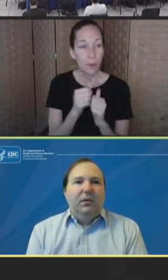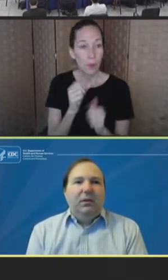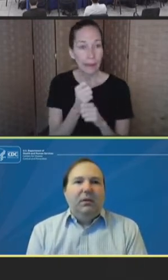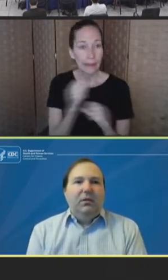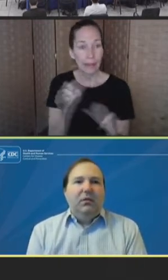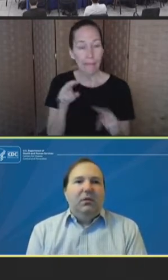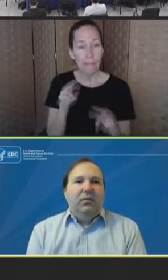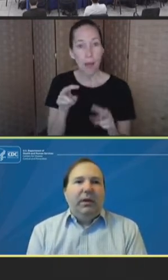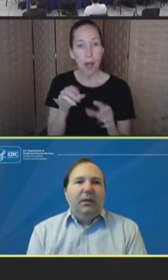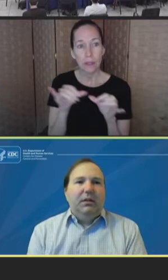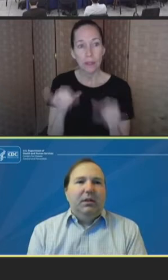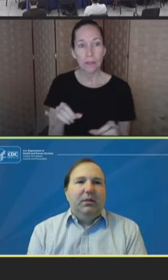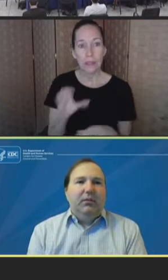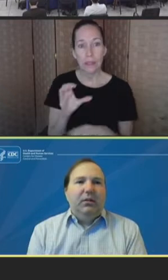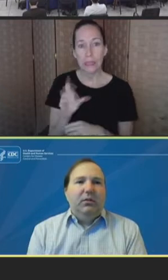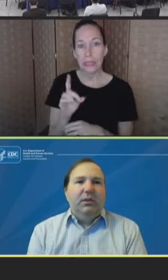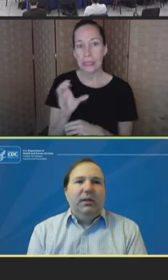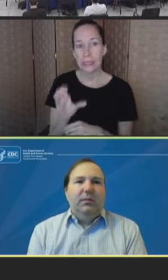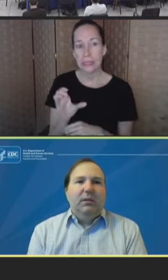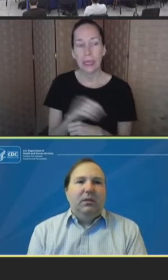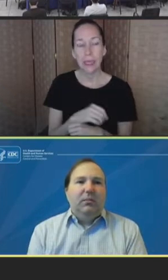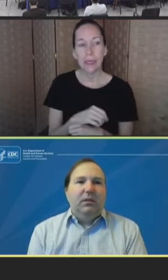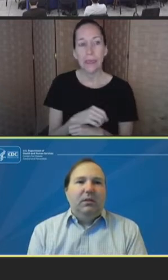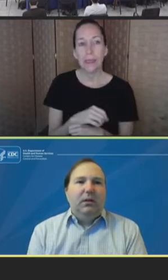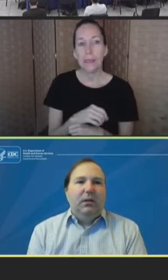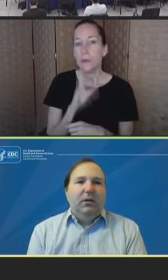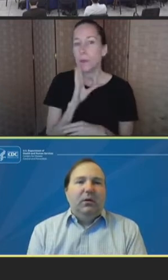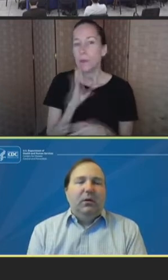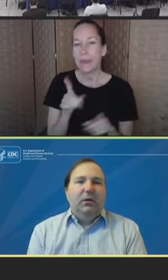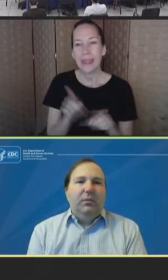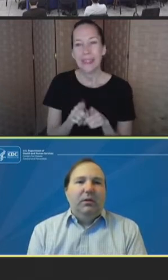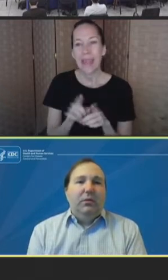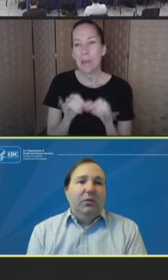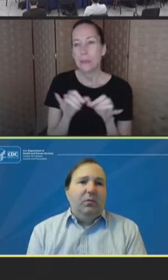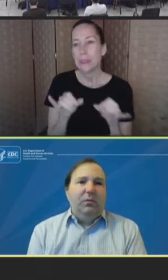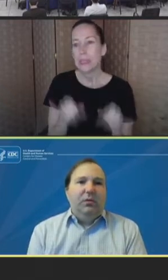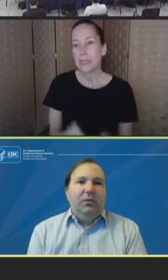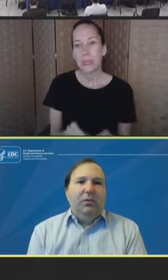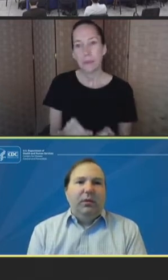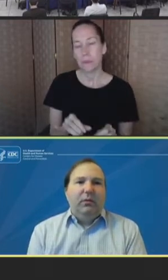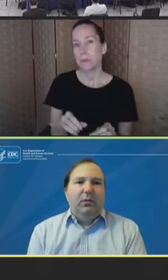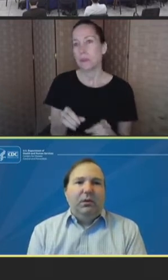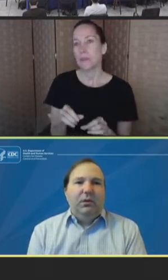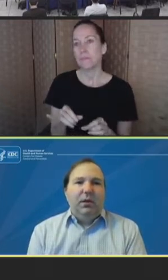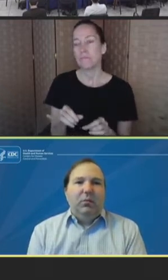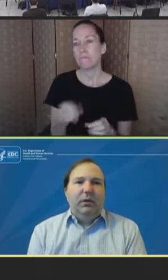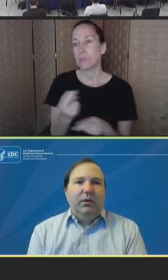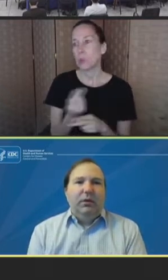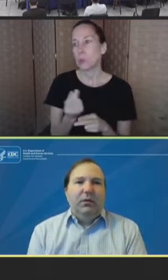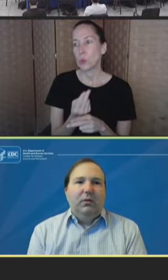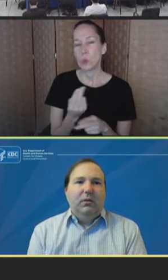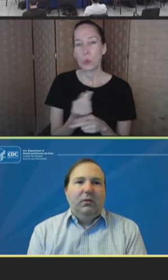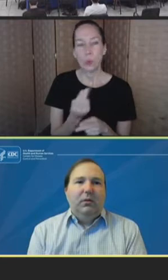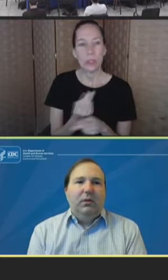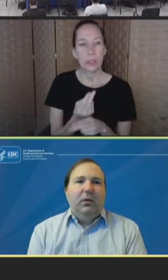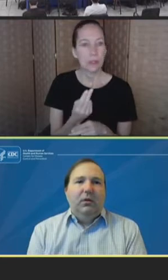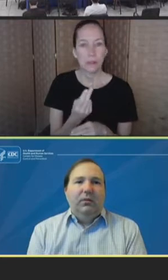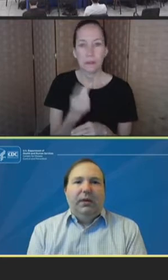at CDC for vaccine safety, these will be the same systems that are currently being used and will be used throughout the course of this outbreaks. This includes the